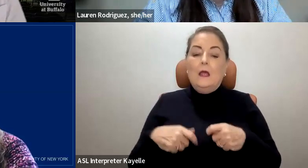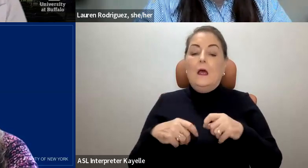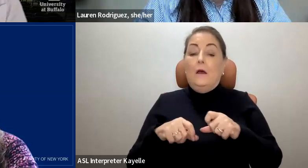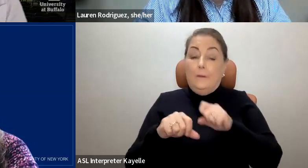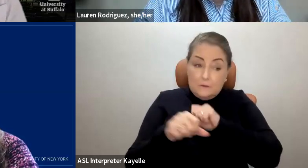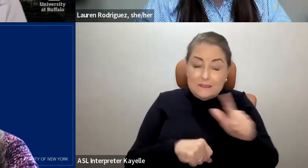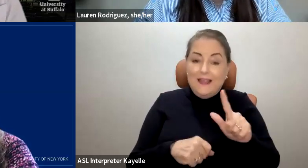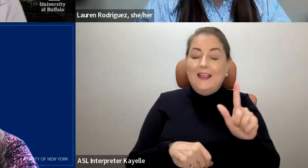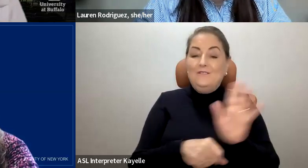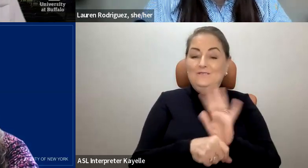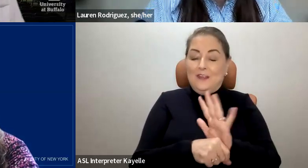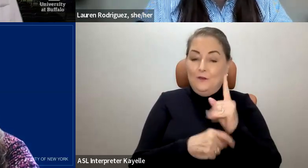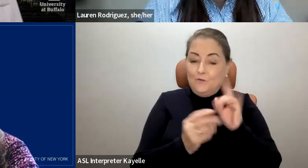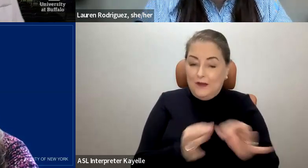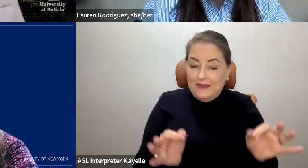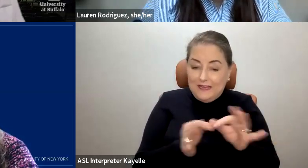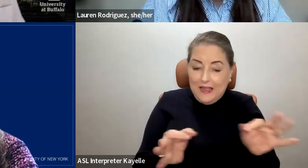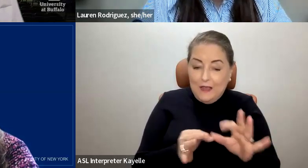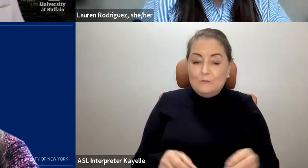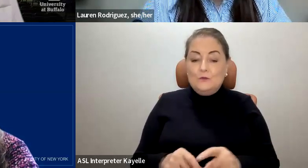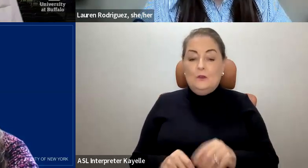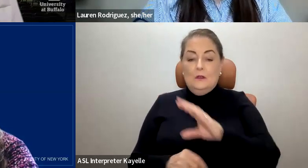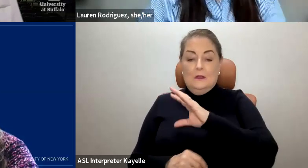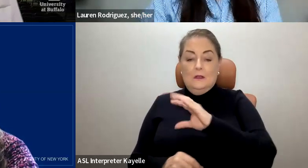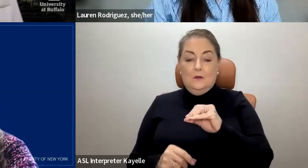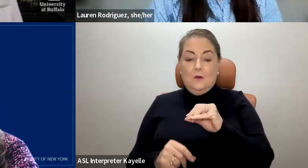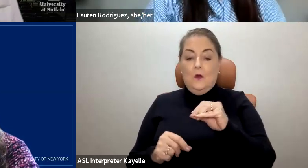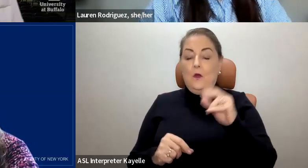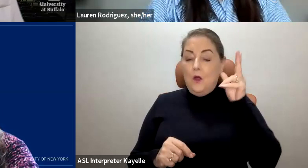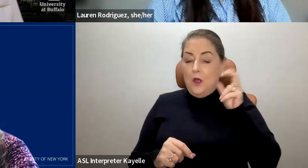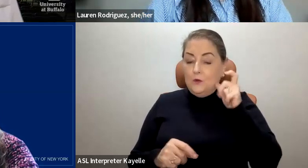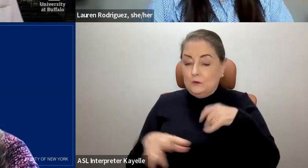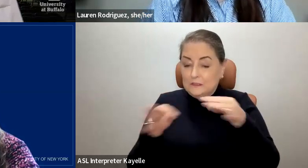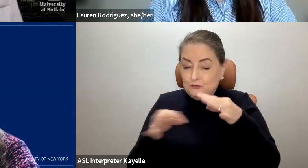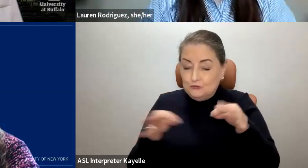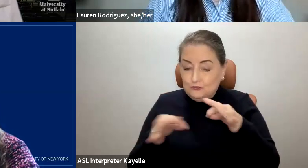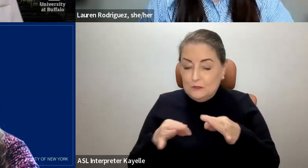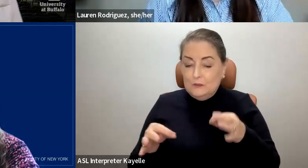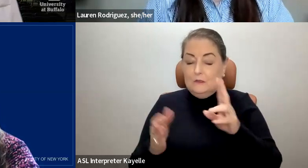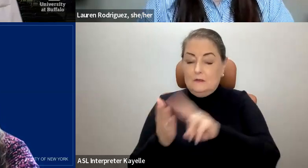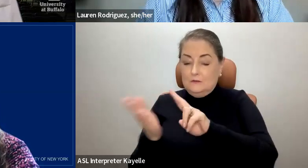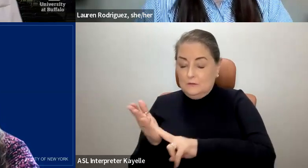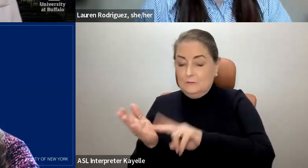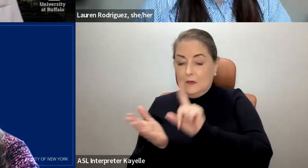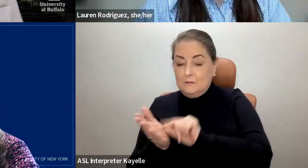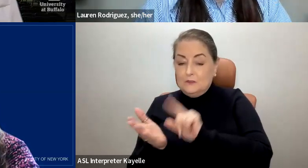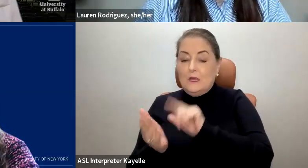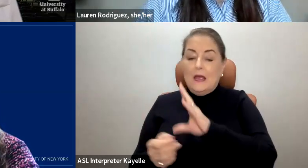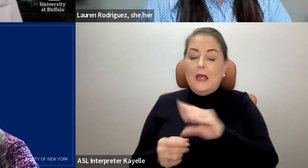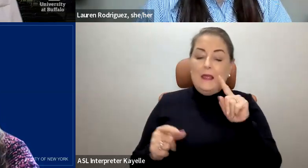descriptions or contact publishers. The connection between the Digital Accessibility Officer also being